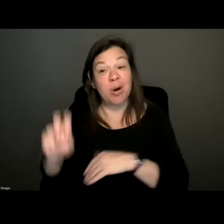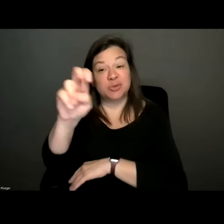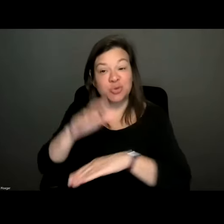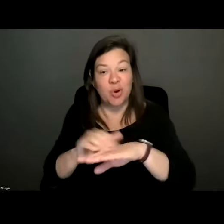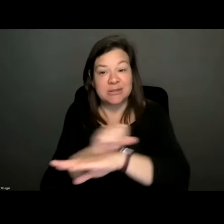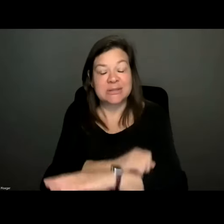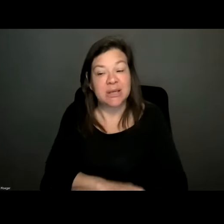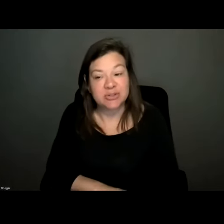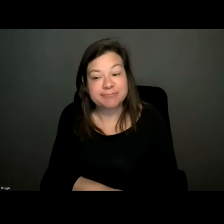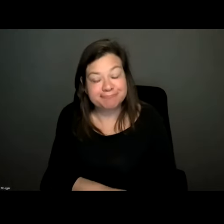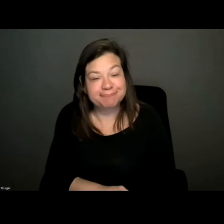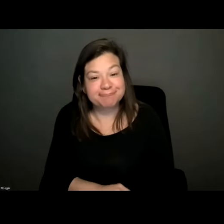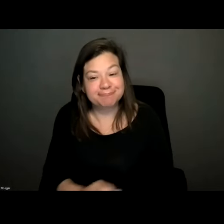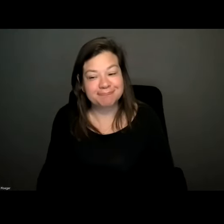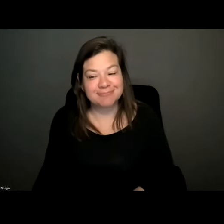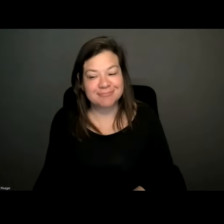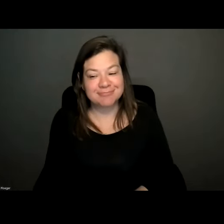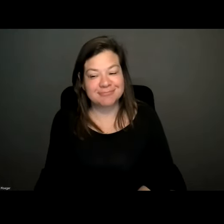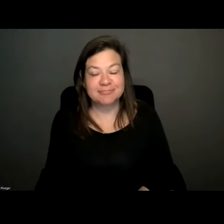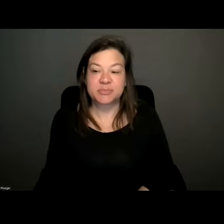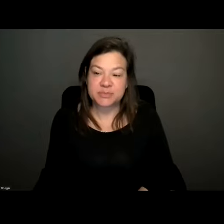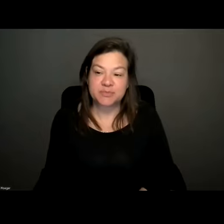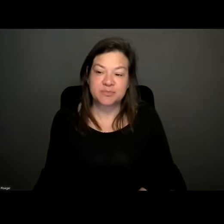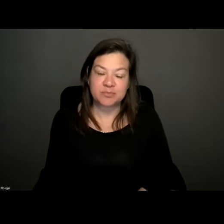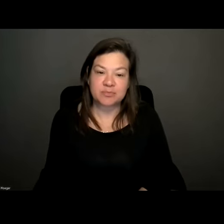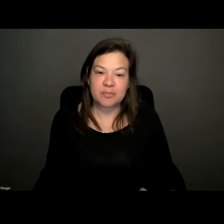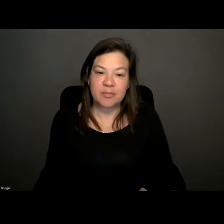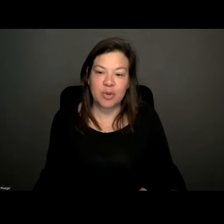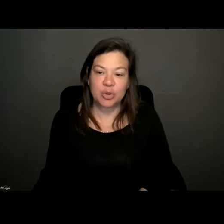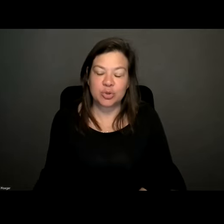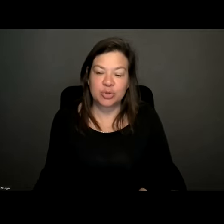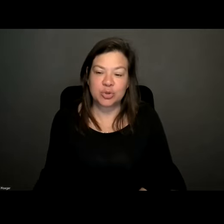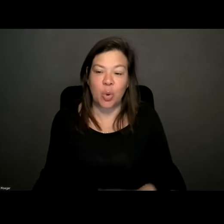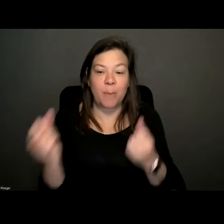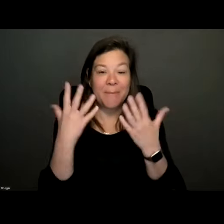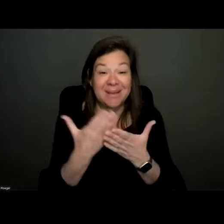So there's a lot of these things that once you start expanding